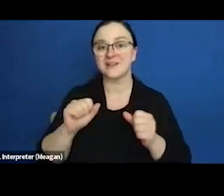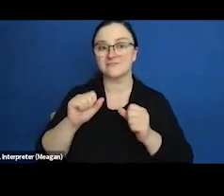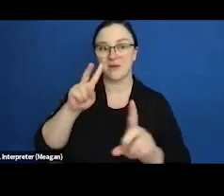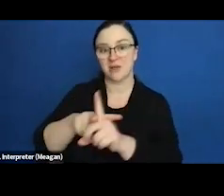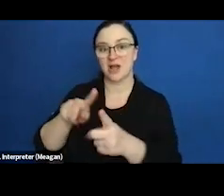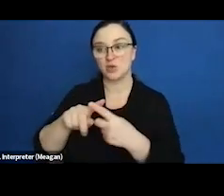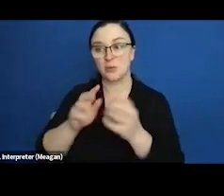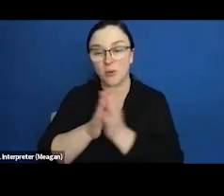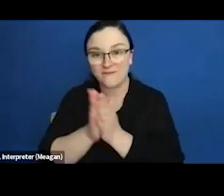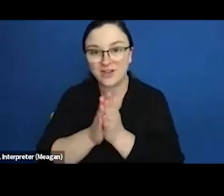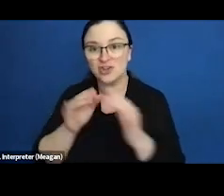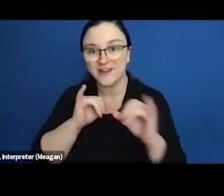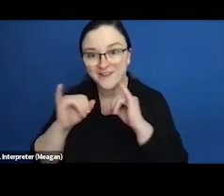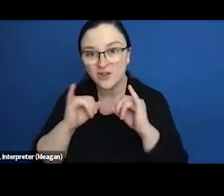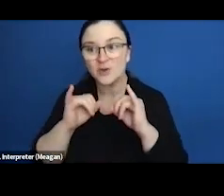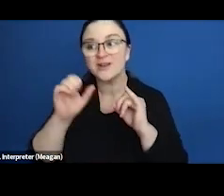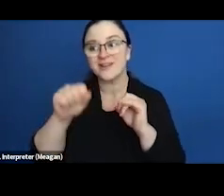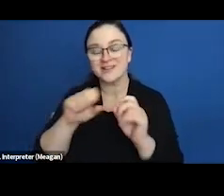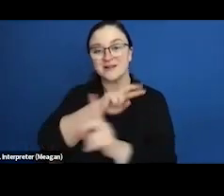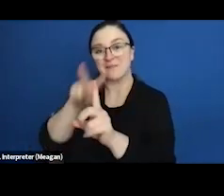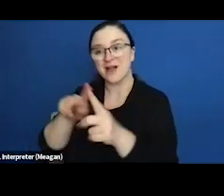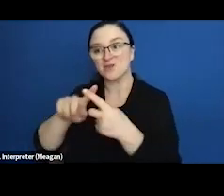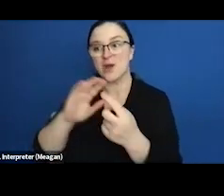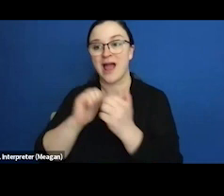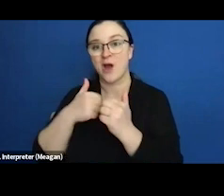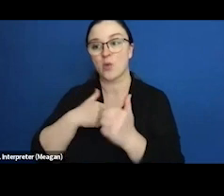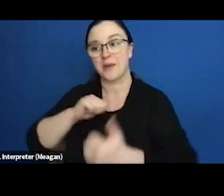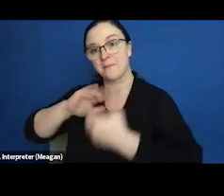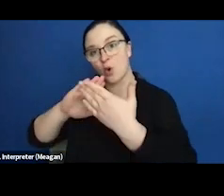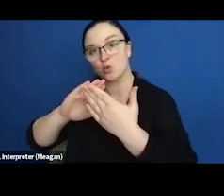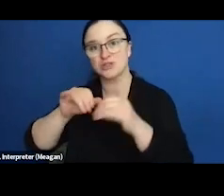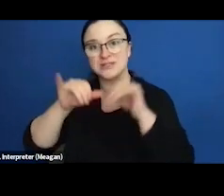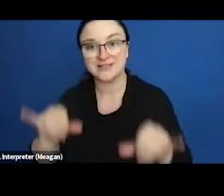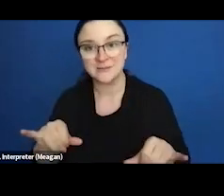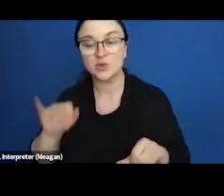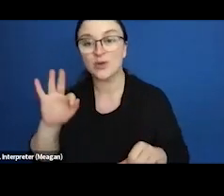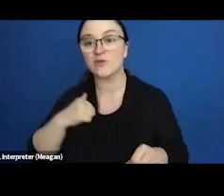that also applies to how we approach systems, right? So if we're not doing our systems assessment,